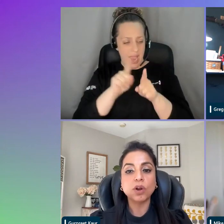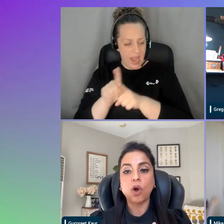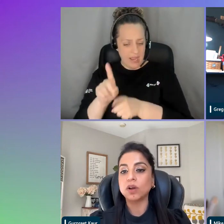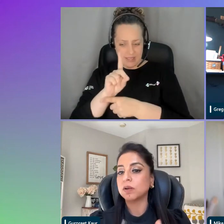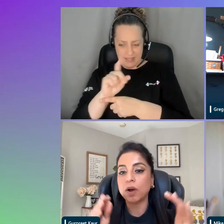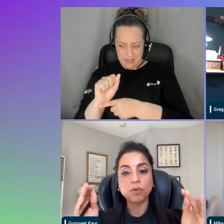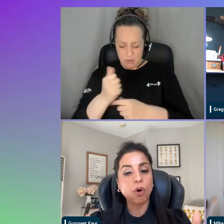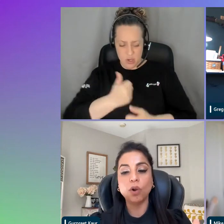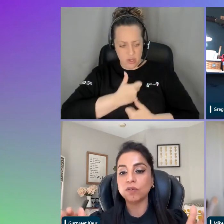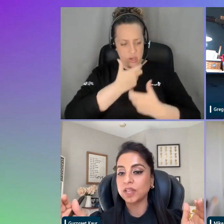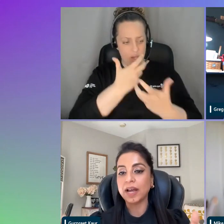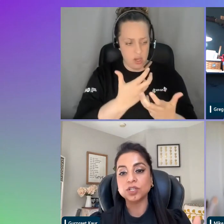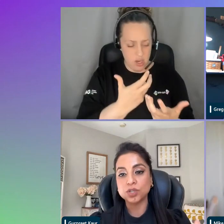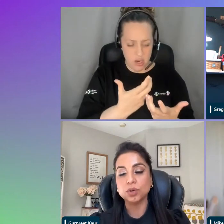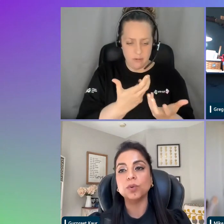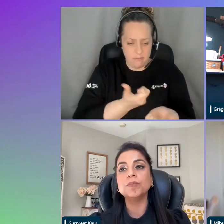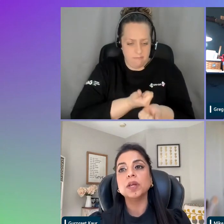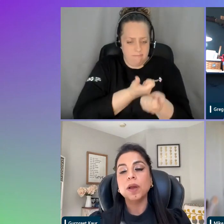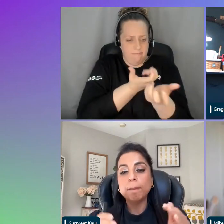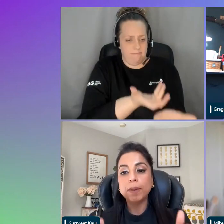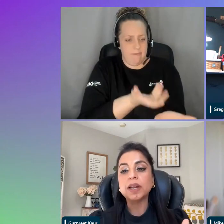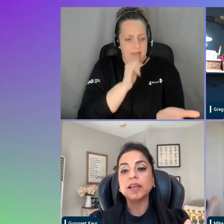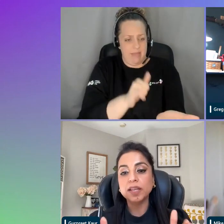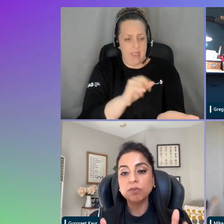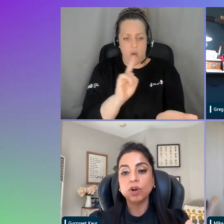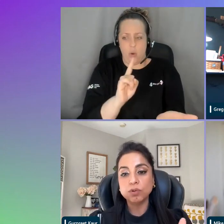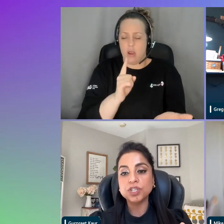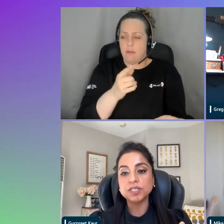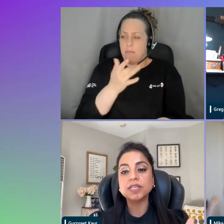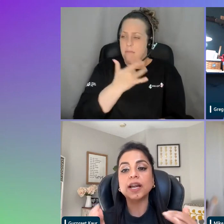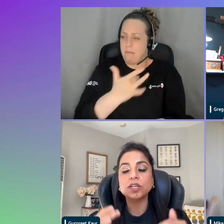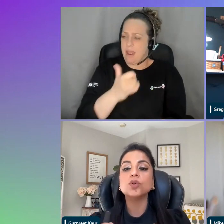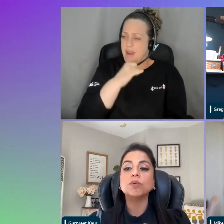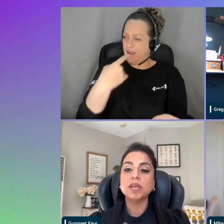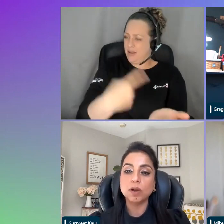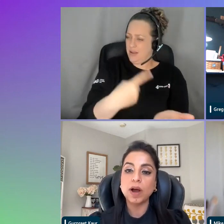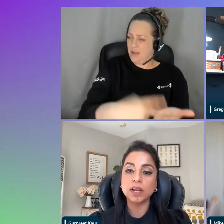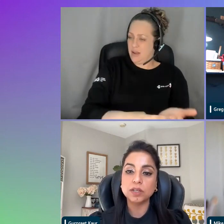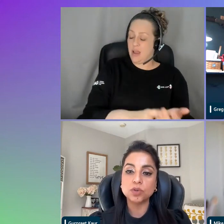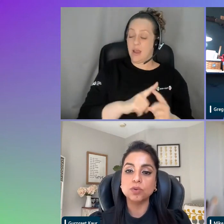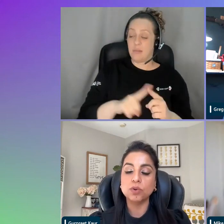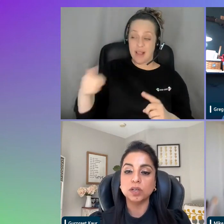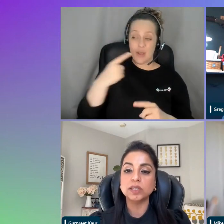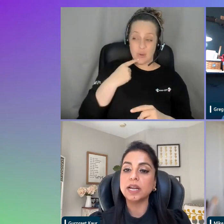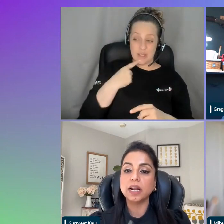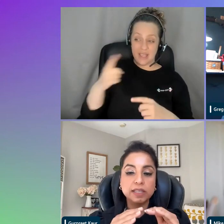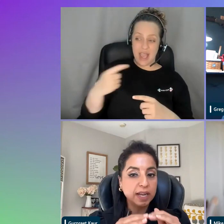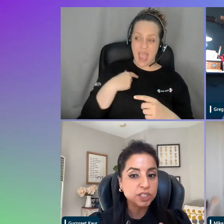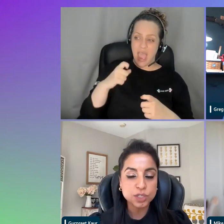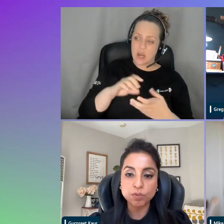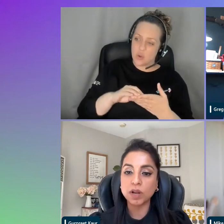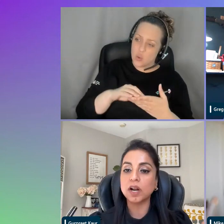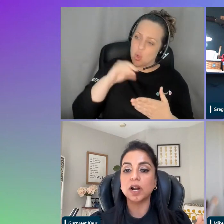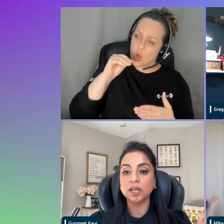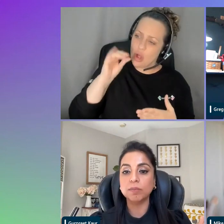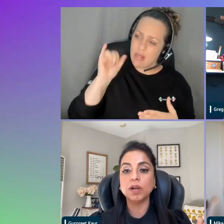about all of that. True. But I think what you just said, it took me a while to learn that. And I think I just want to